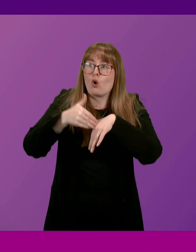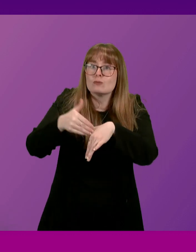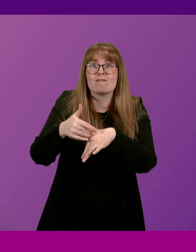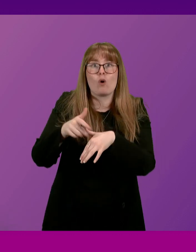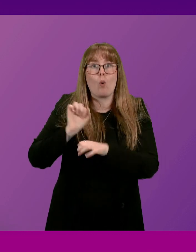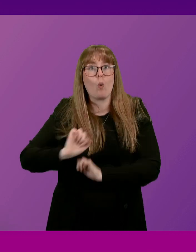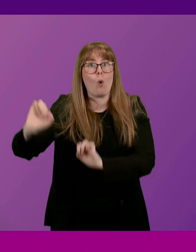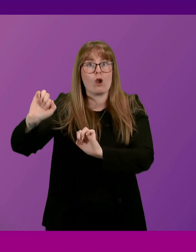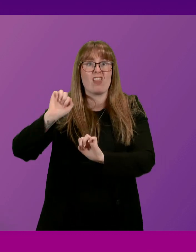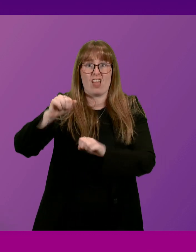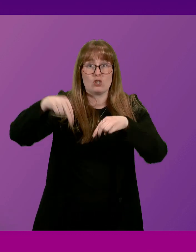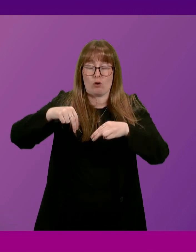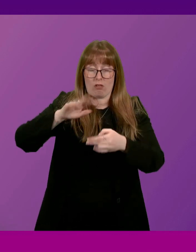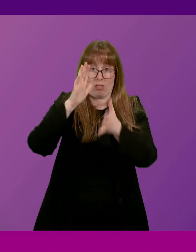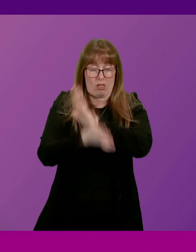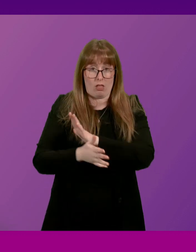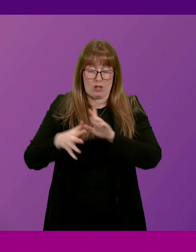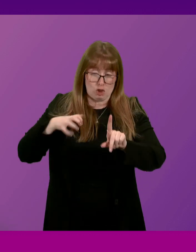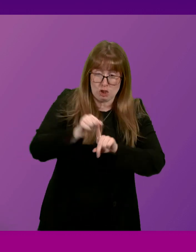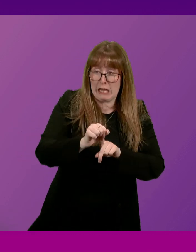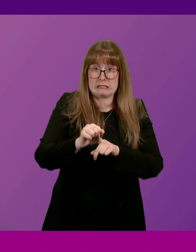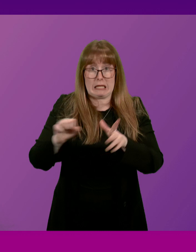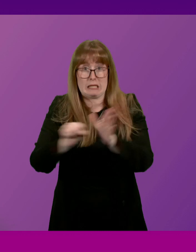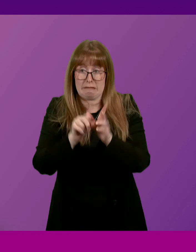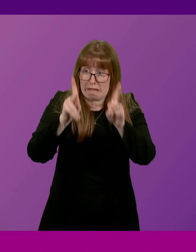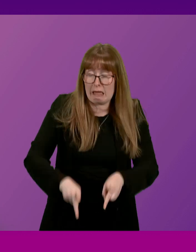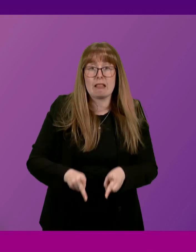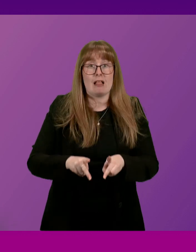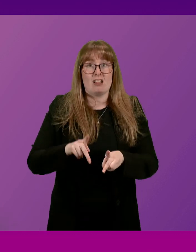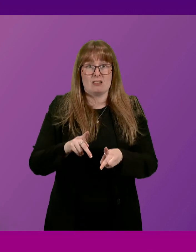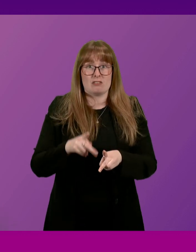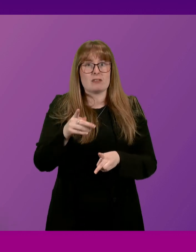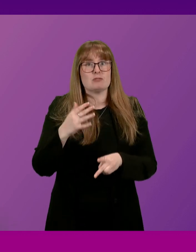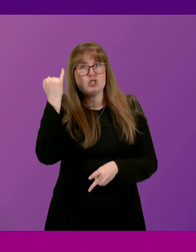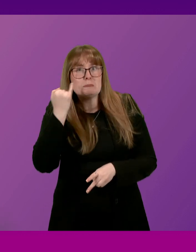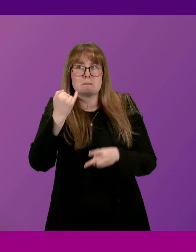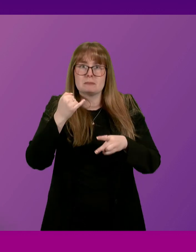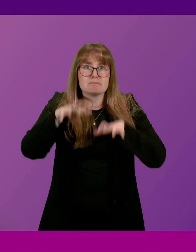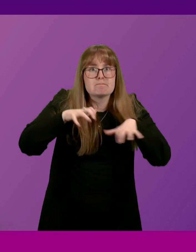out-of-control dogs chase, attack and kill—or worry—livestock when accessing the countryside,